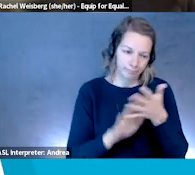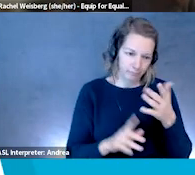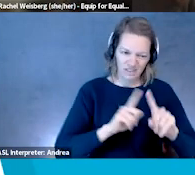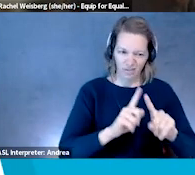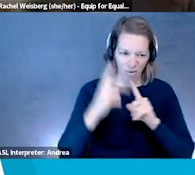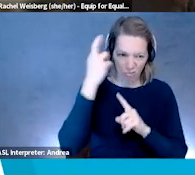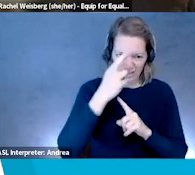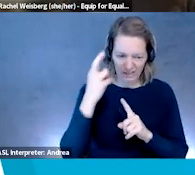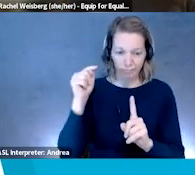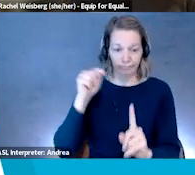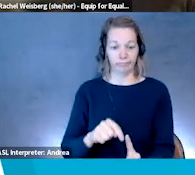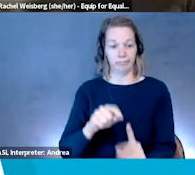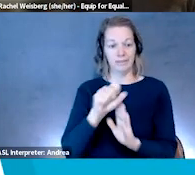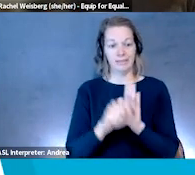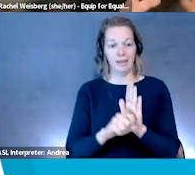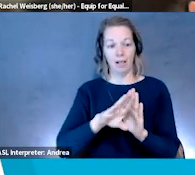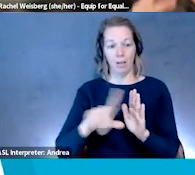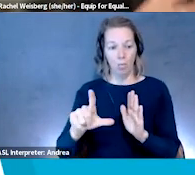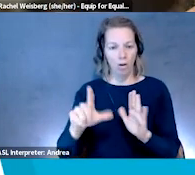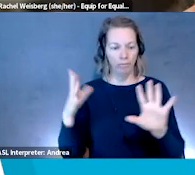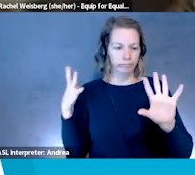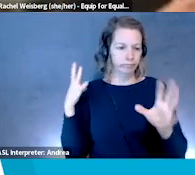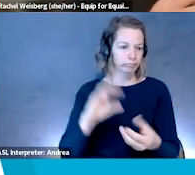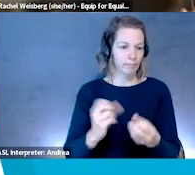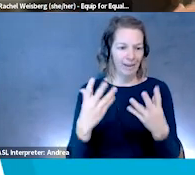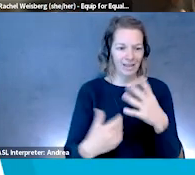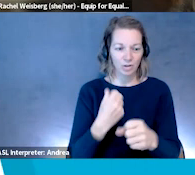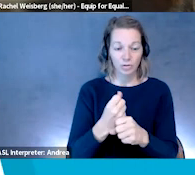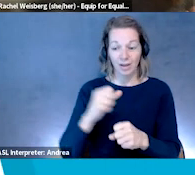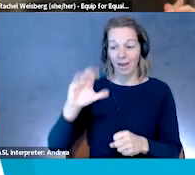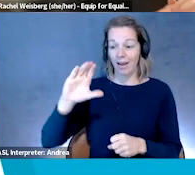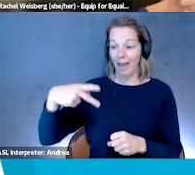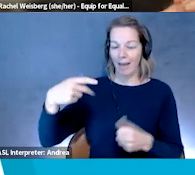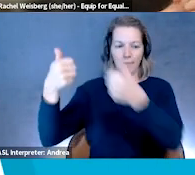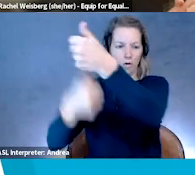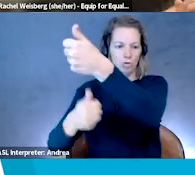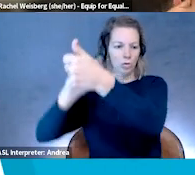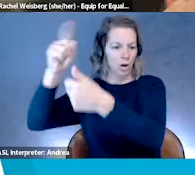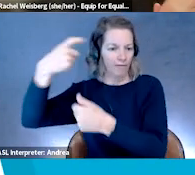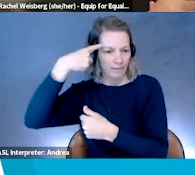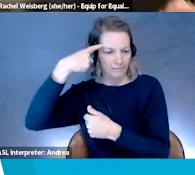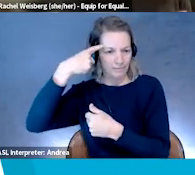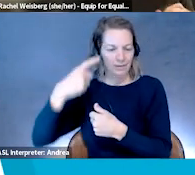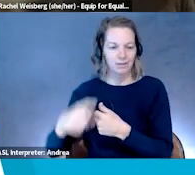PROGRAMS ARE HOUSED, ALMOST ALL OF THEM ARE HOUSED IN THE PN A